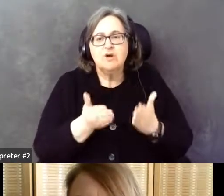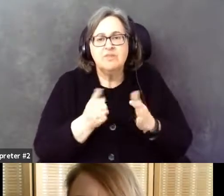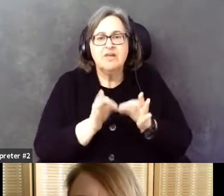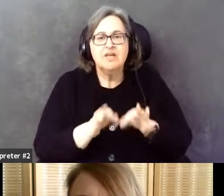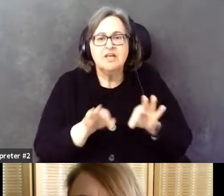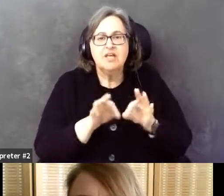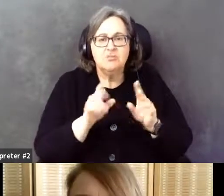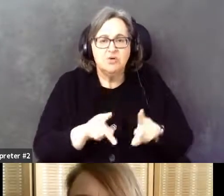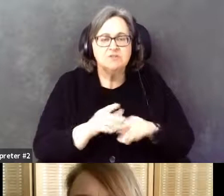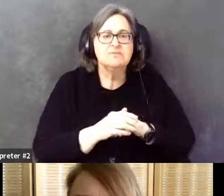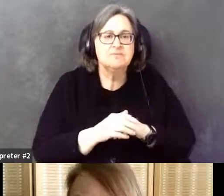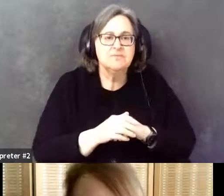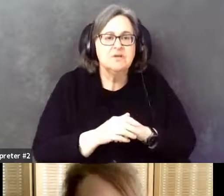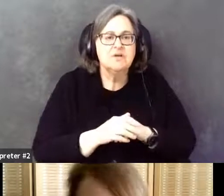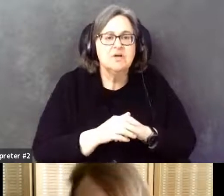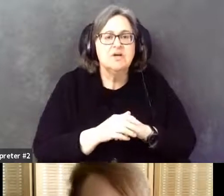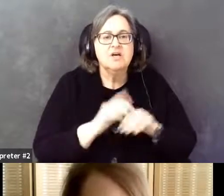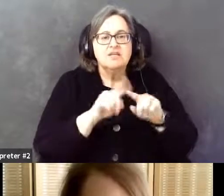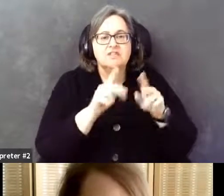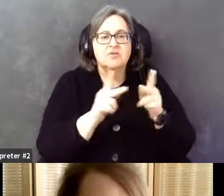or not. It in places like Harris